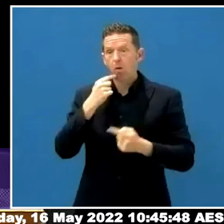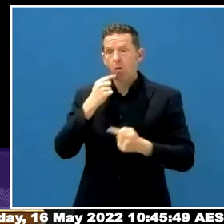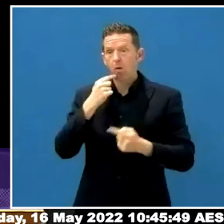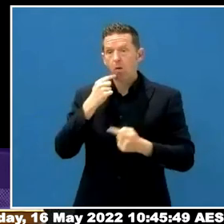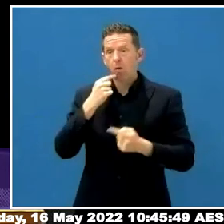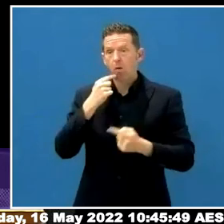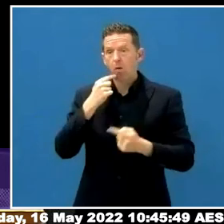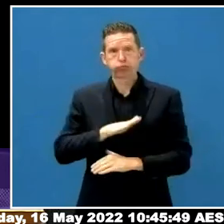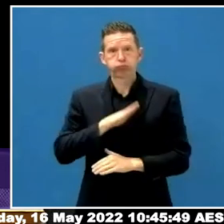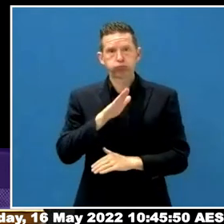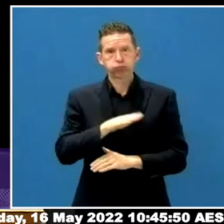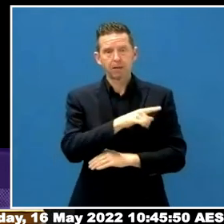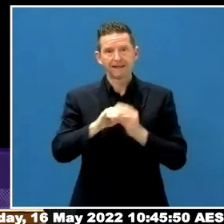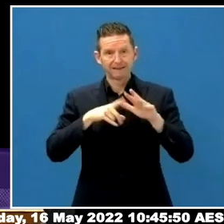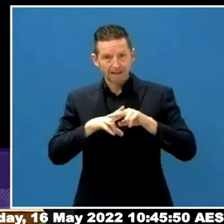and the participants at that program.